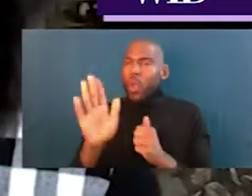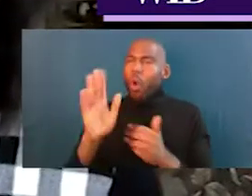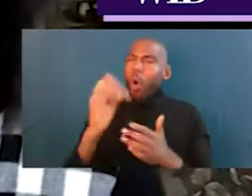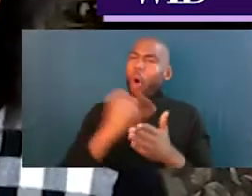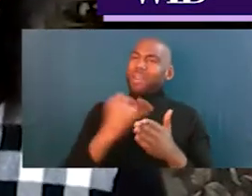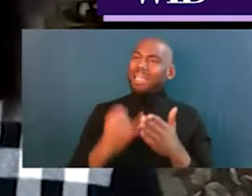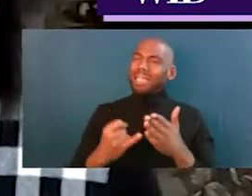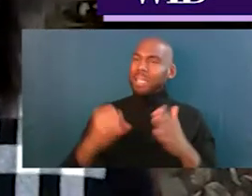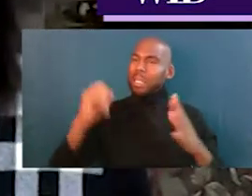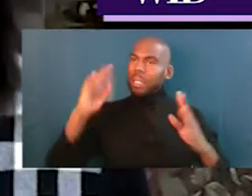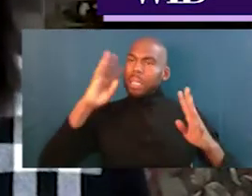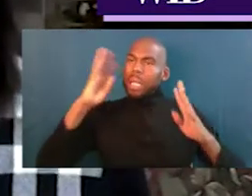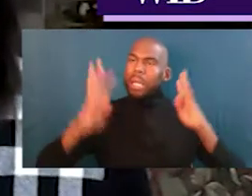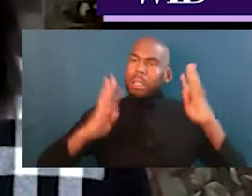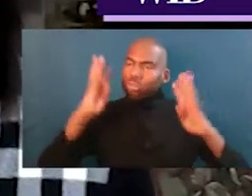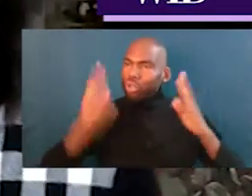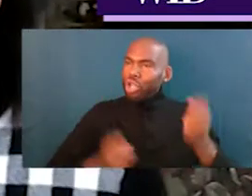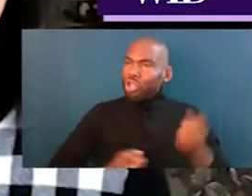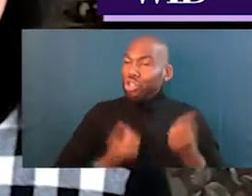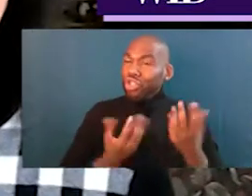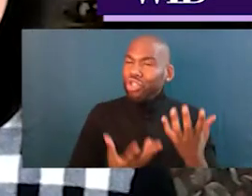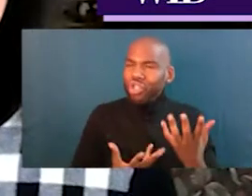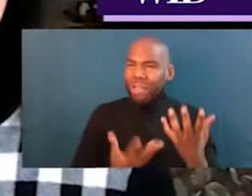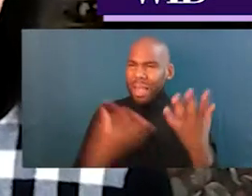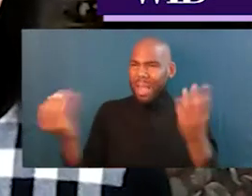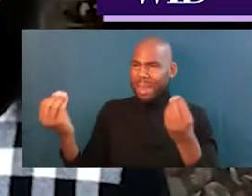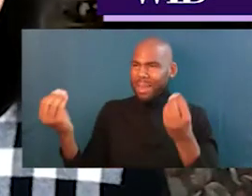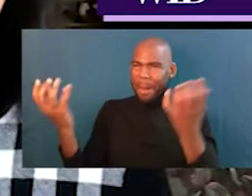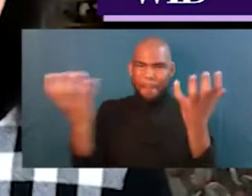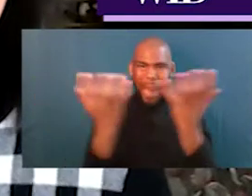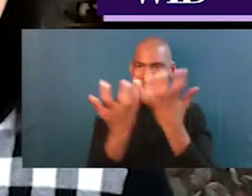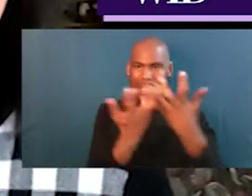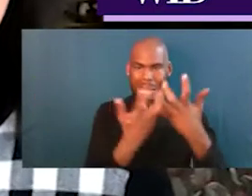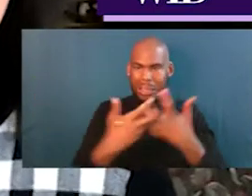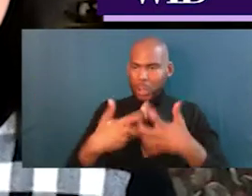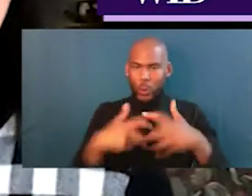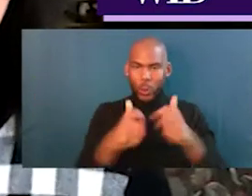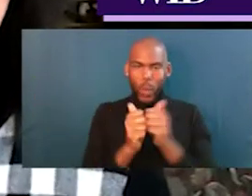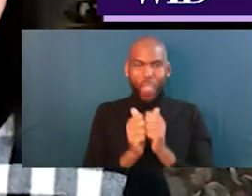expression, as part of the accessibility expression and planning those together, and that really